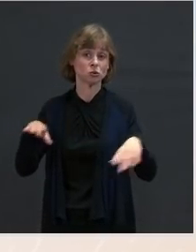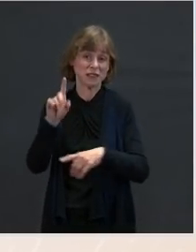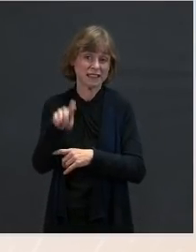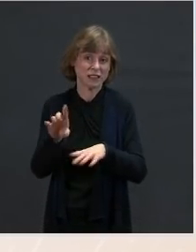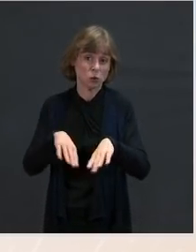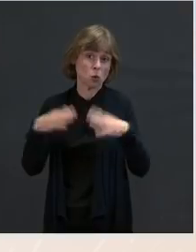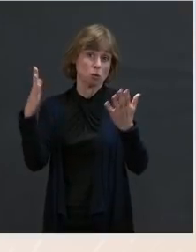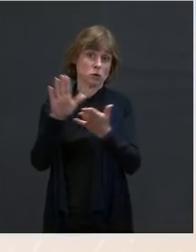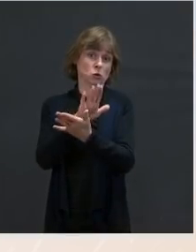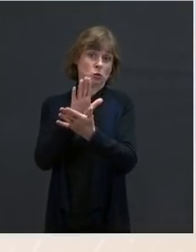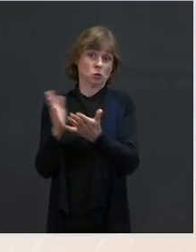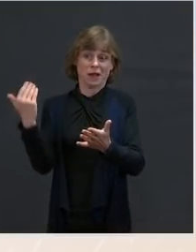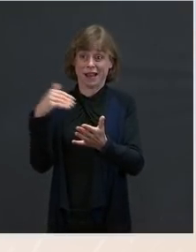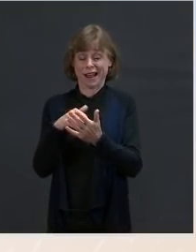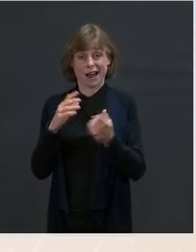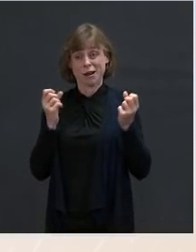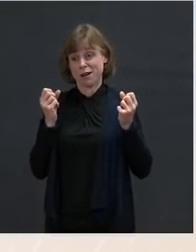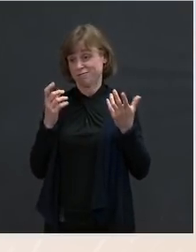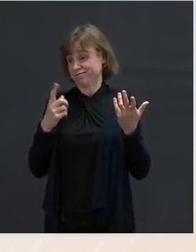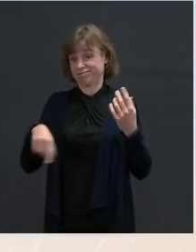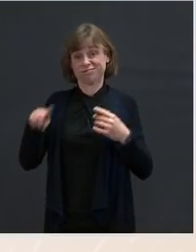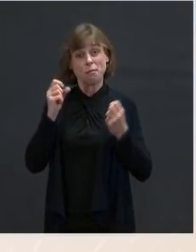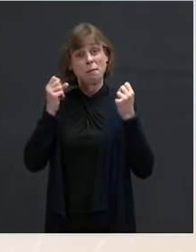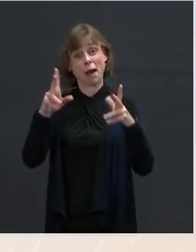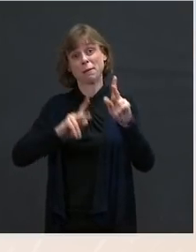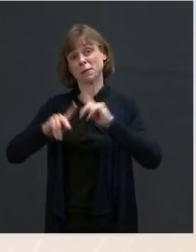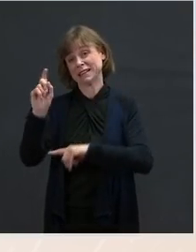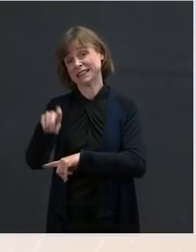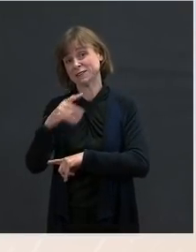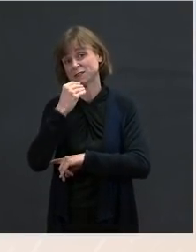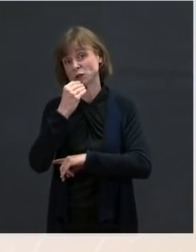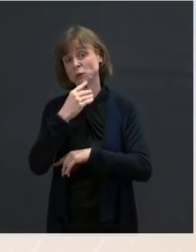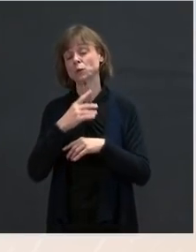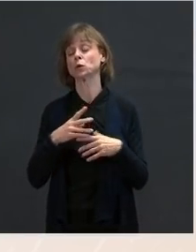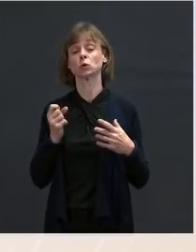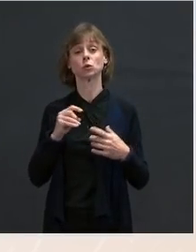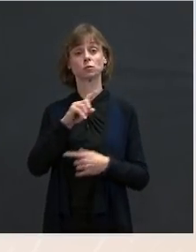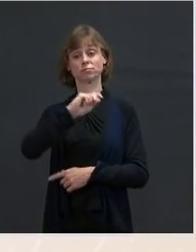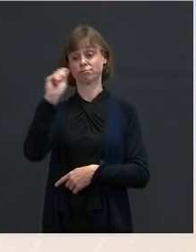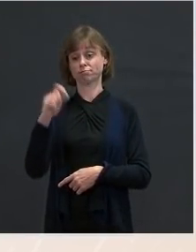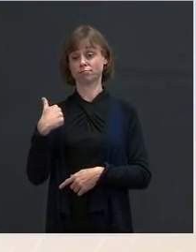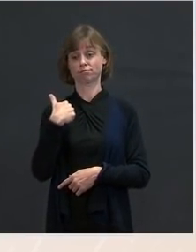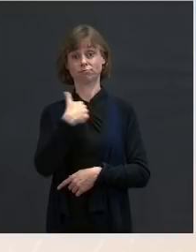And central to the all-hands-on-deck response we're executing from the Biden-Harris administration